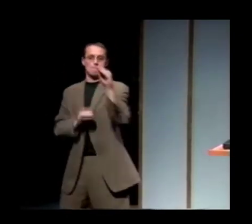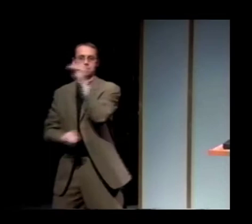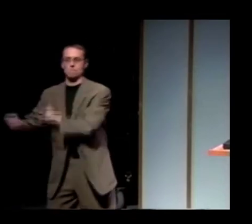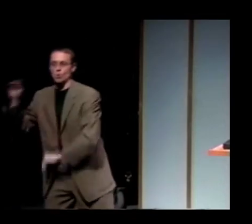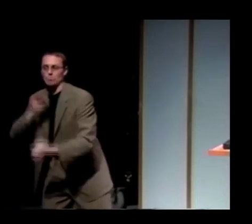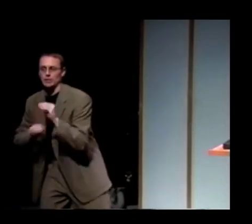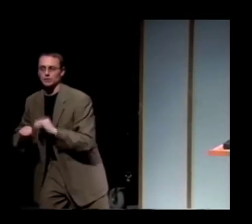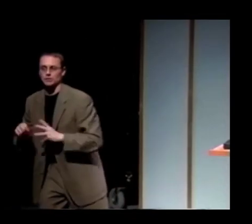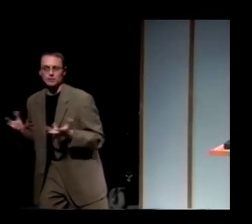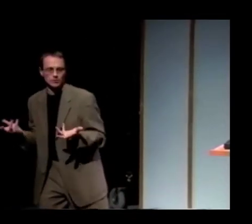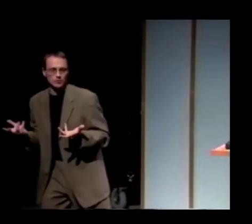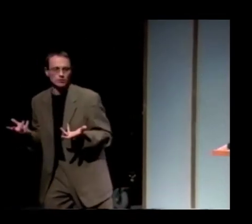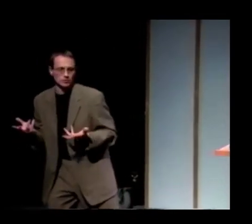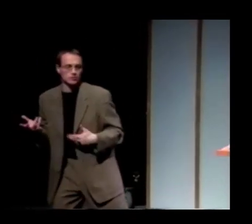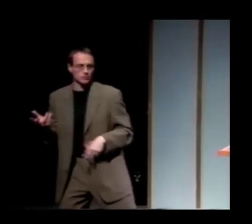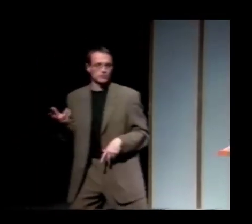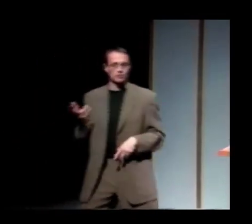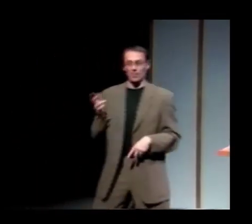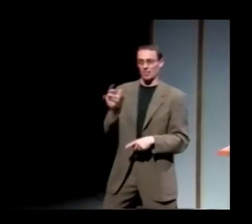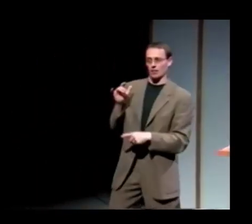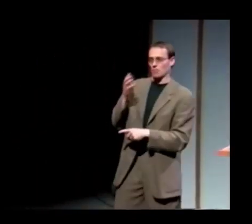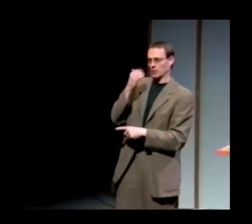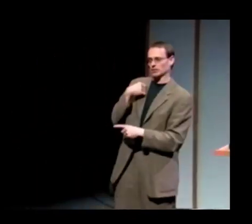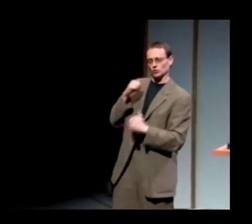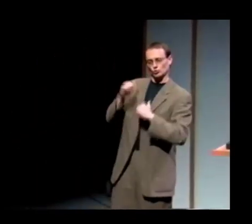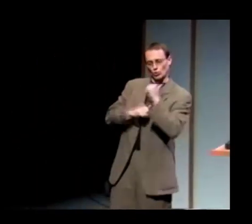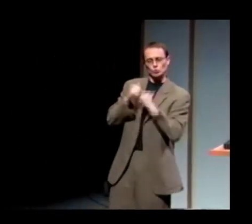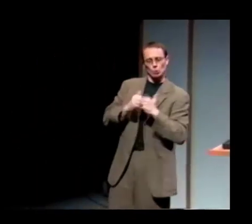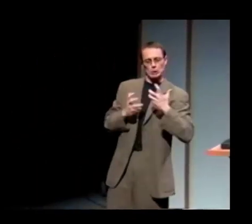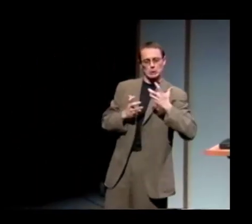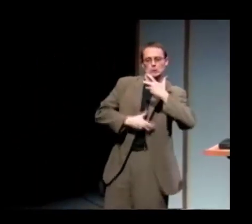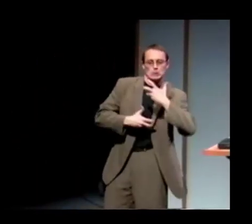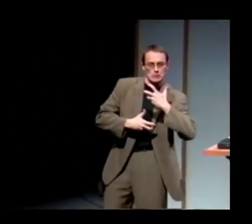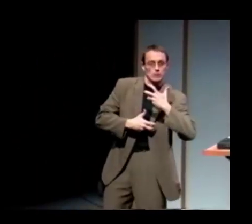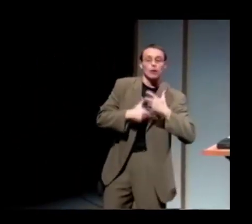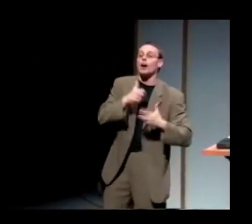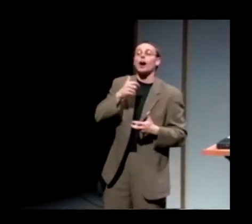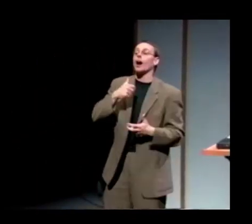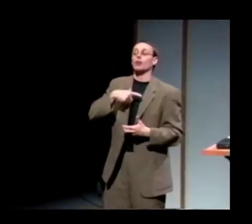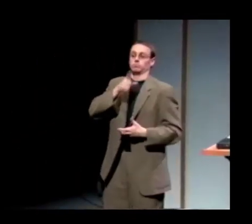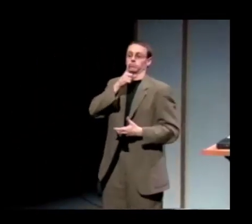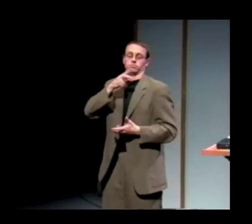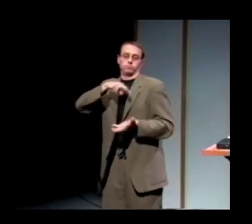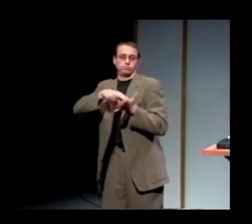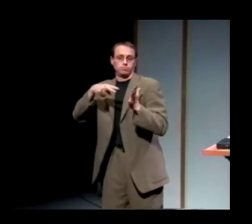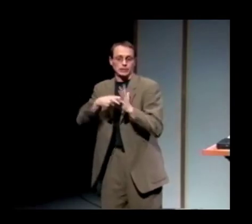TO VIEW THE MOVEMENT BECAUSE THE STRUCTURE DIDN'T-- I COULDN'T APPLY